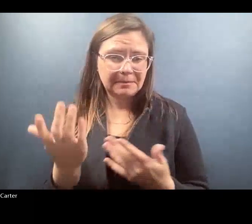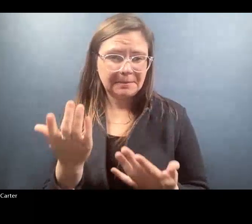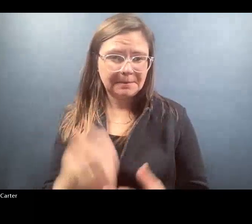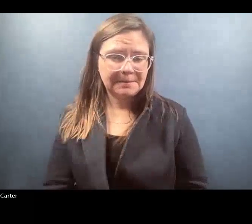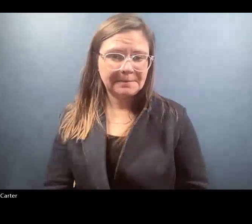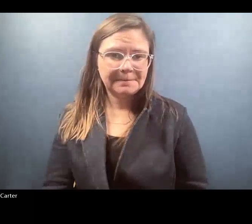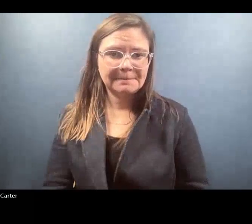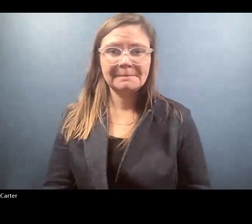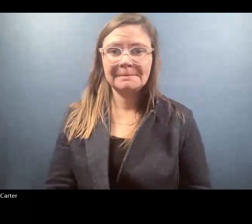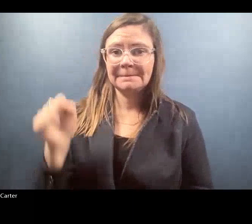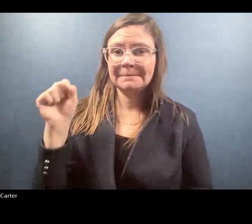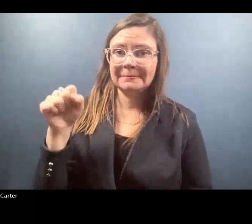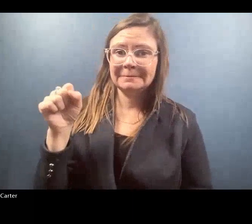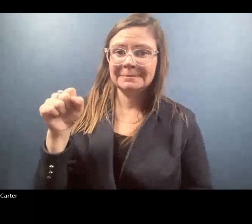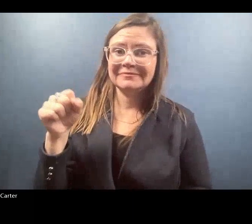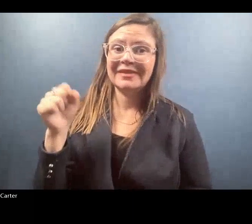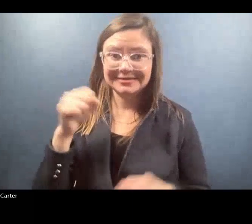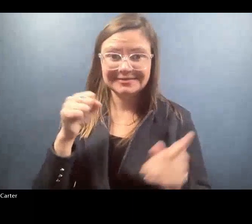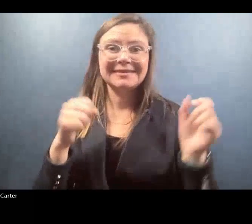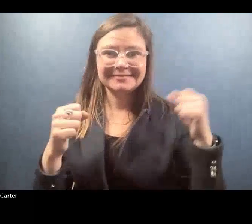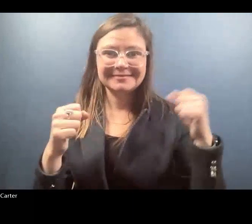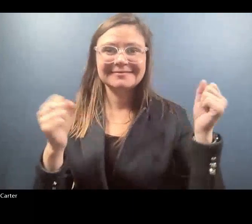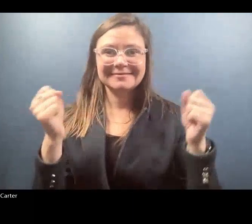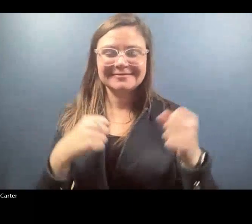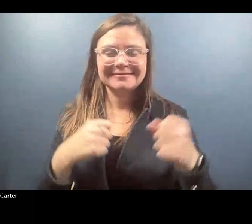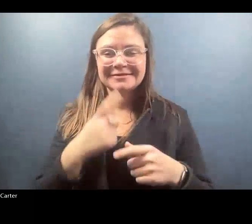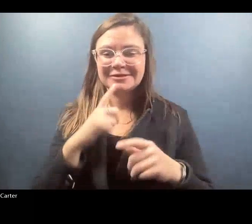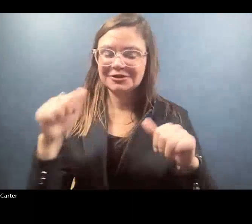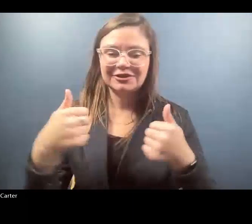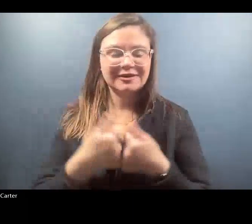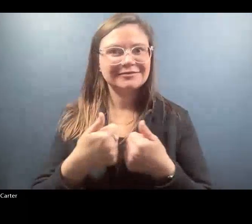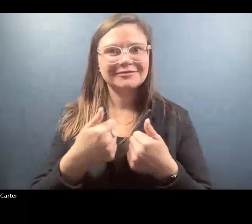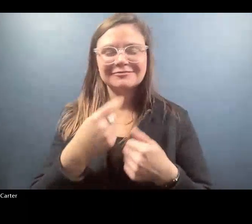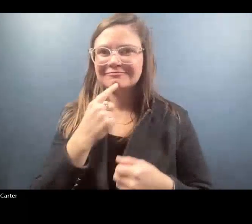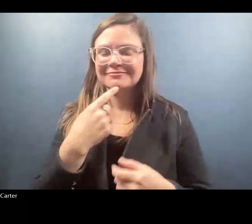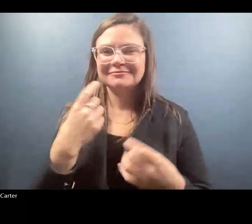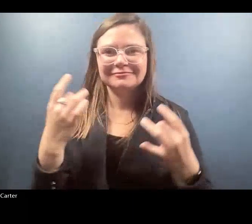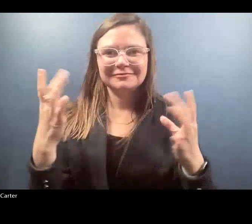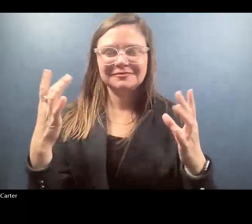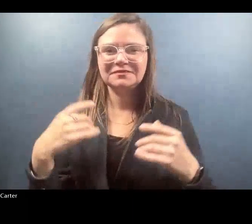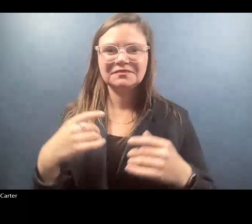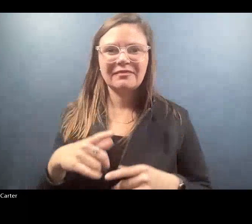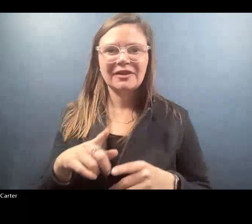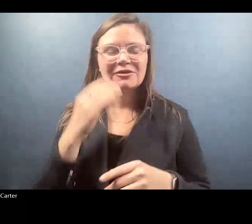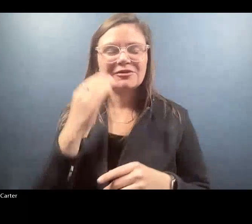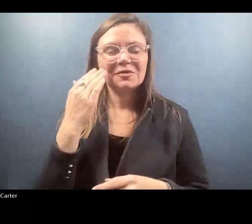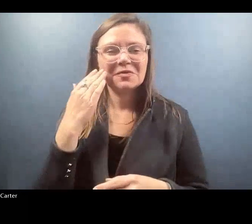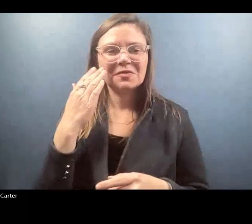Yeah, actually we we did. It was a big challenge. And you know, we luckily have here in our department a